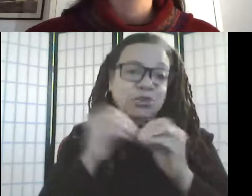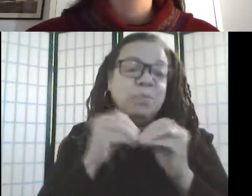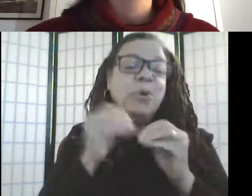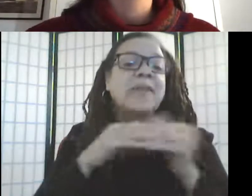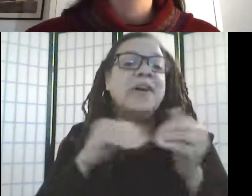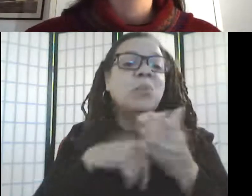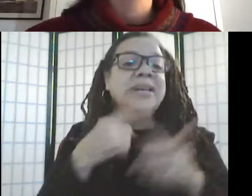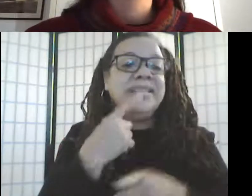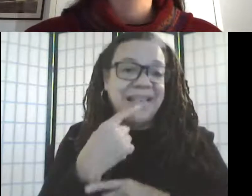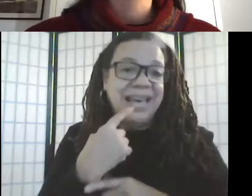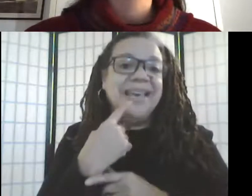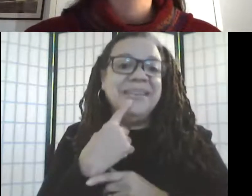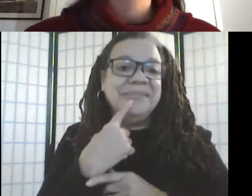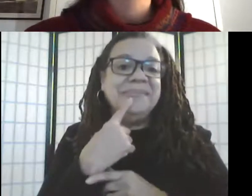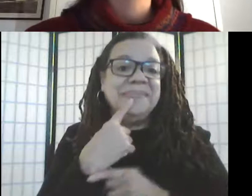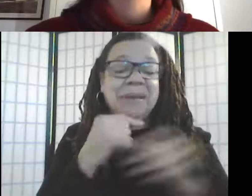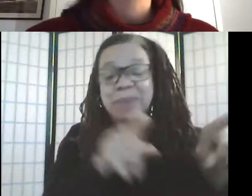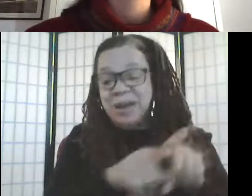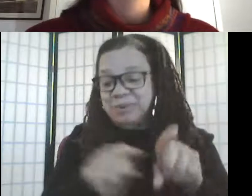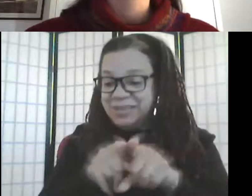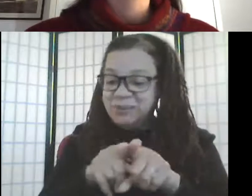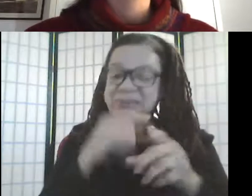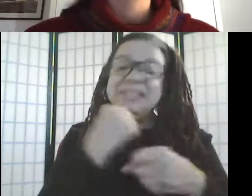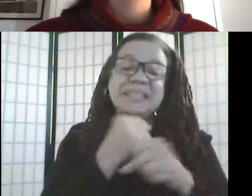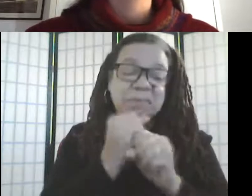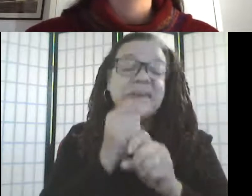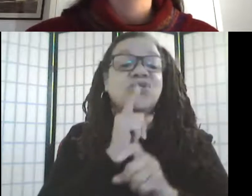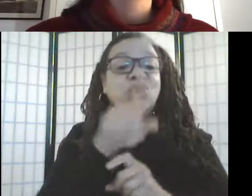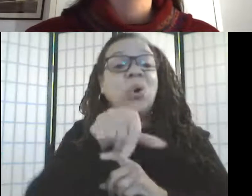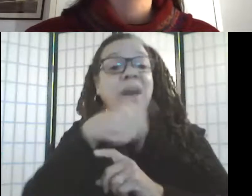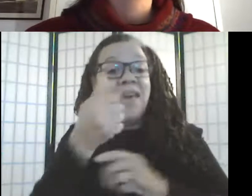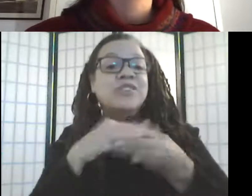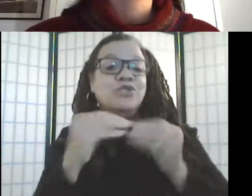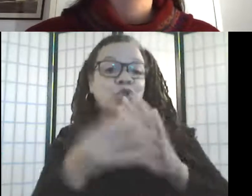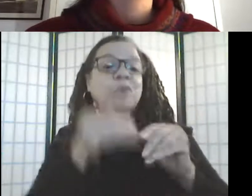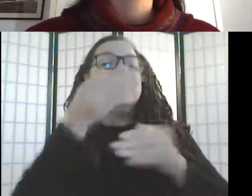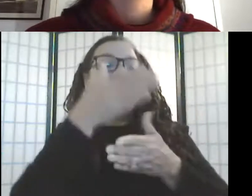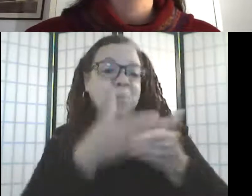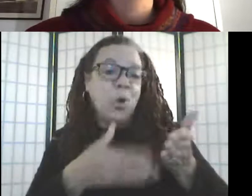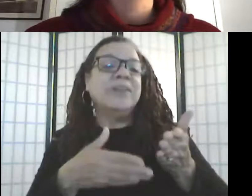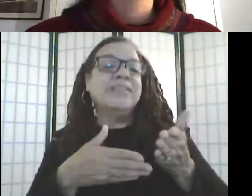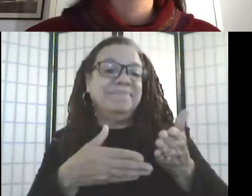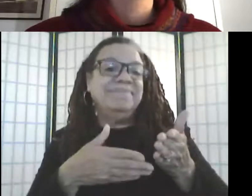um to take it at face value, but also to make sure other stories are part of it. So, so it's-- and that's evolving as I go,